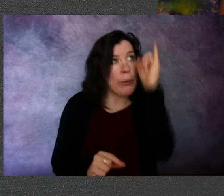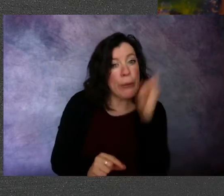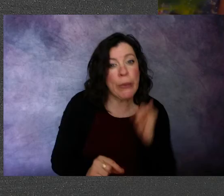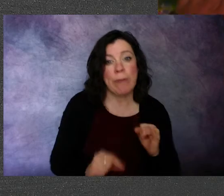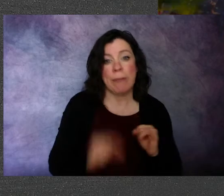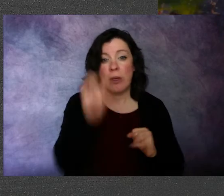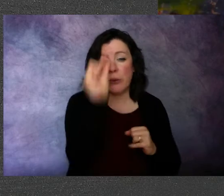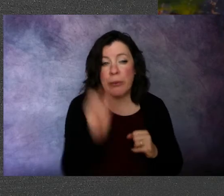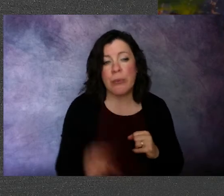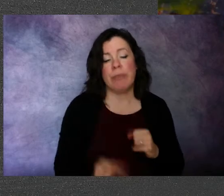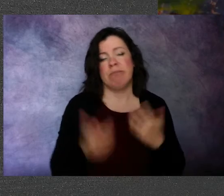And then